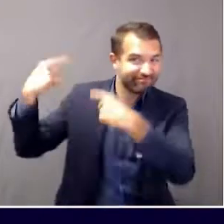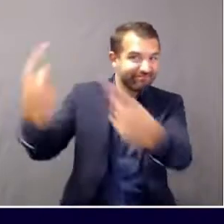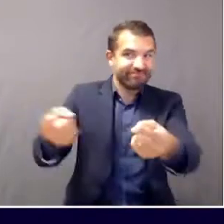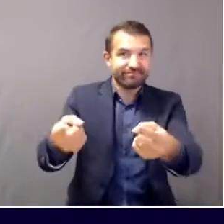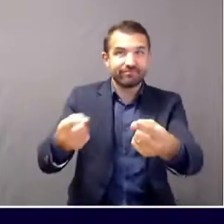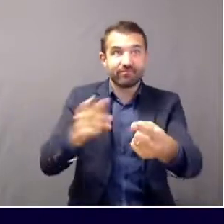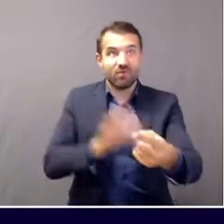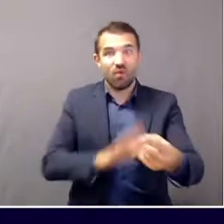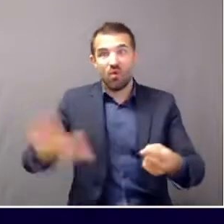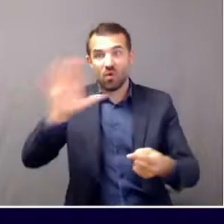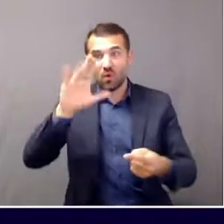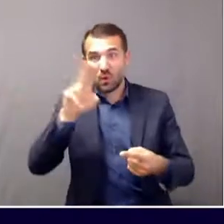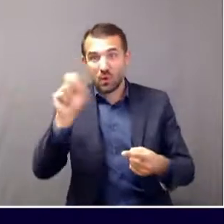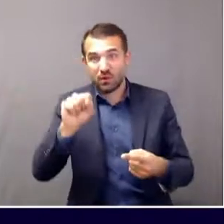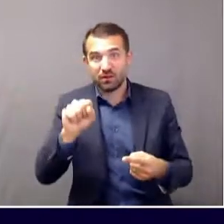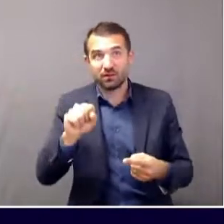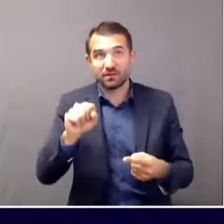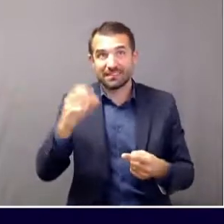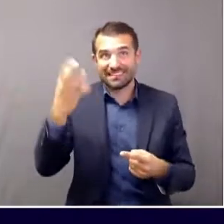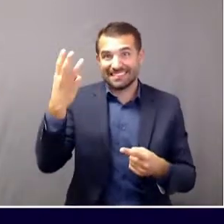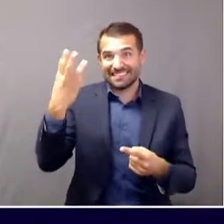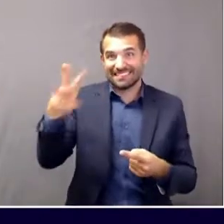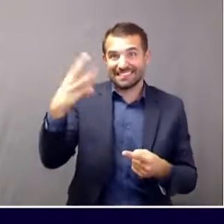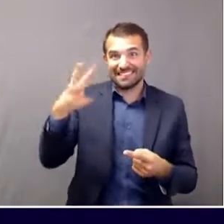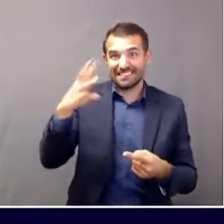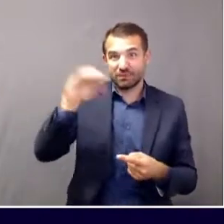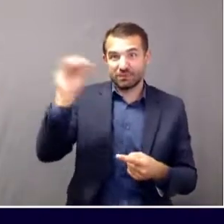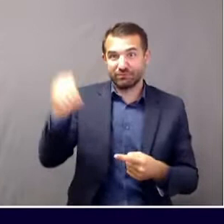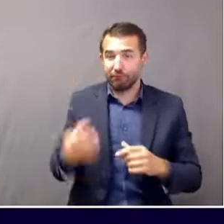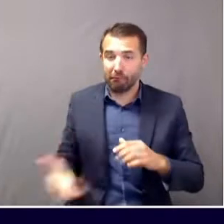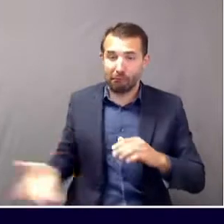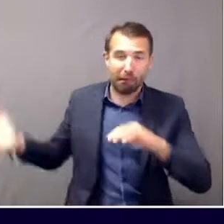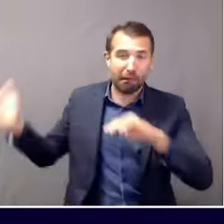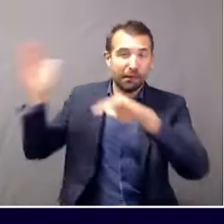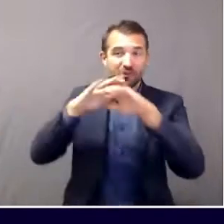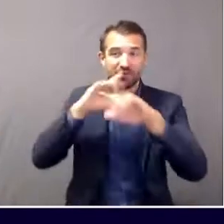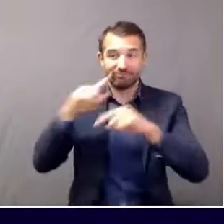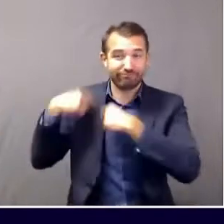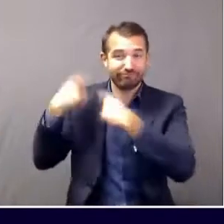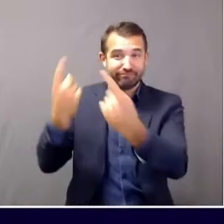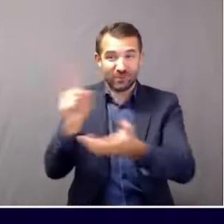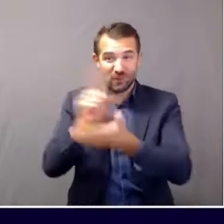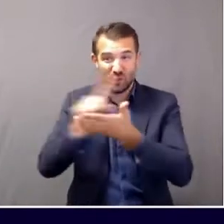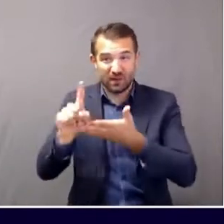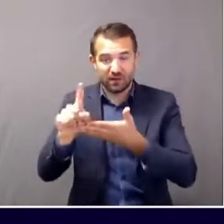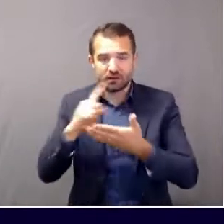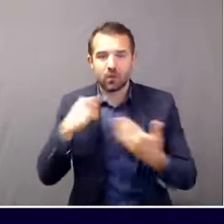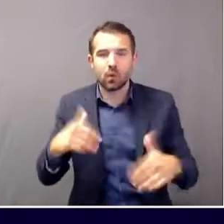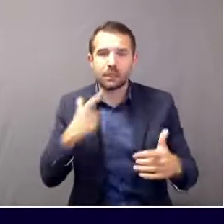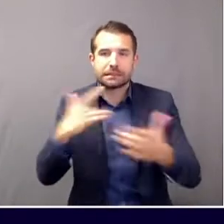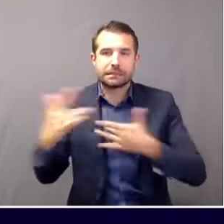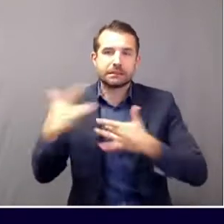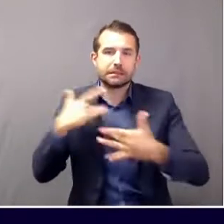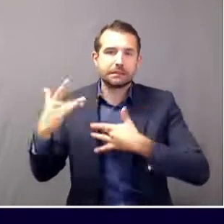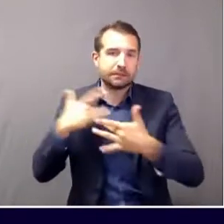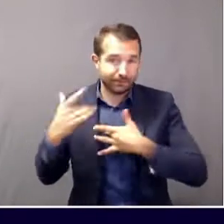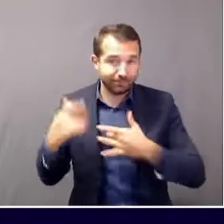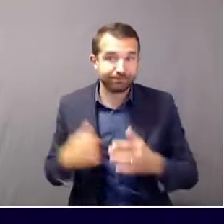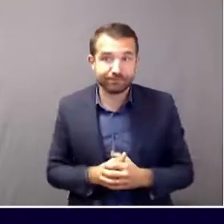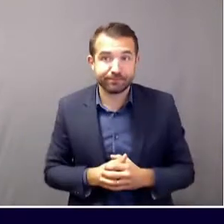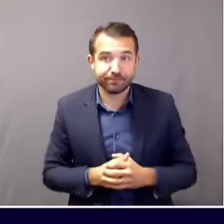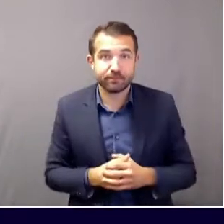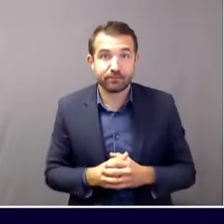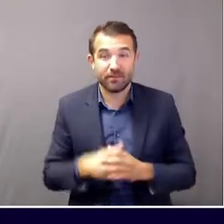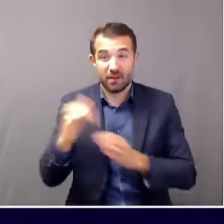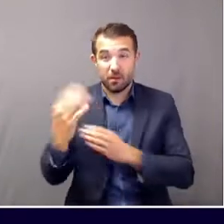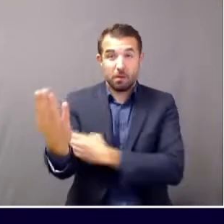nationwide just in the past week